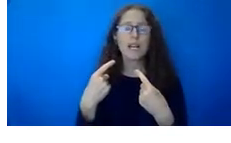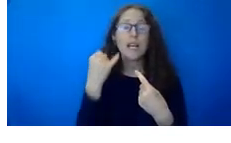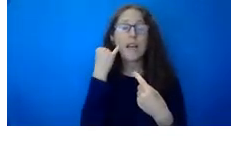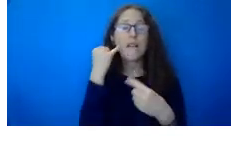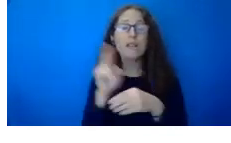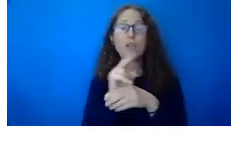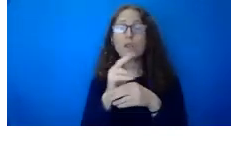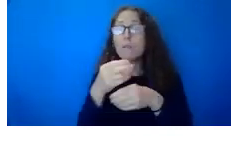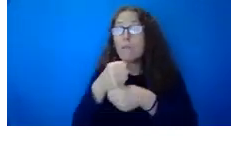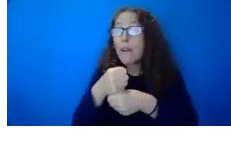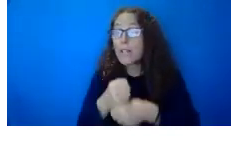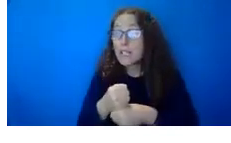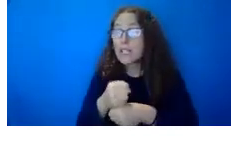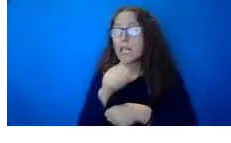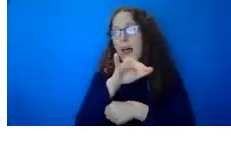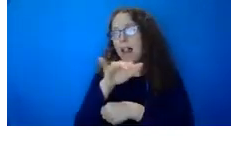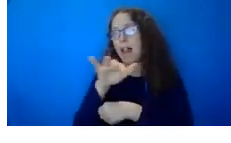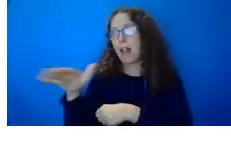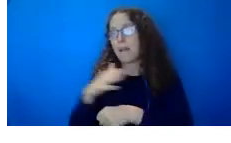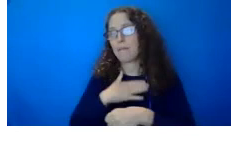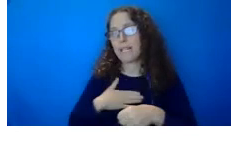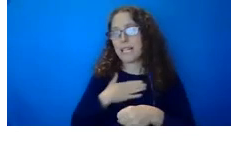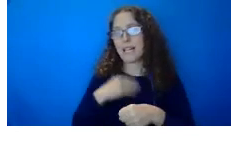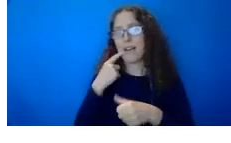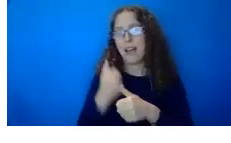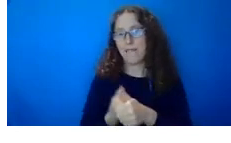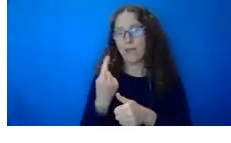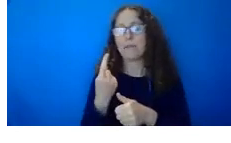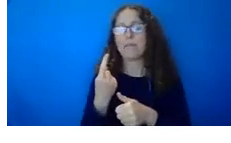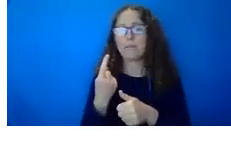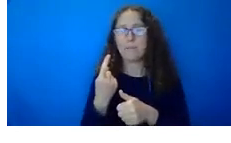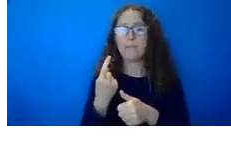CAN FOLLOW ALONG. BEFORE YOU SPEAK, POLICE SAY YOUR NAME,